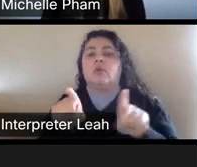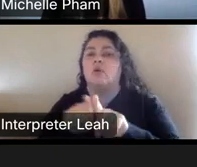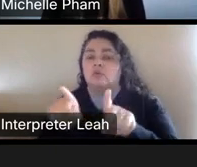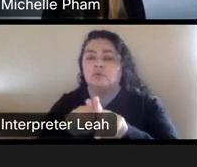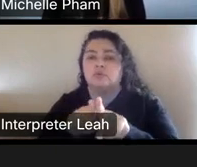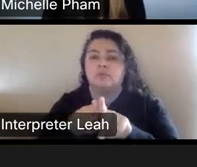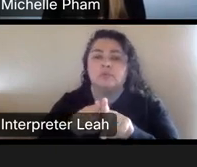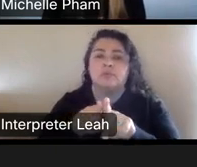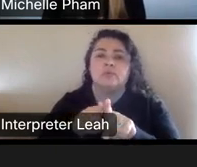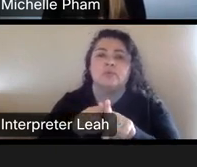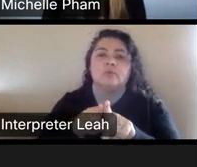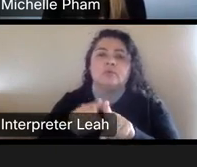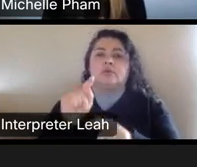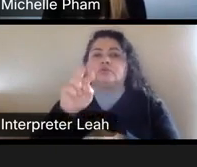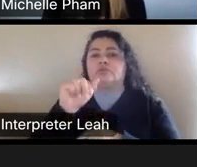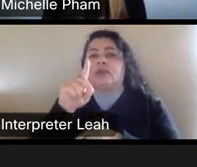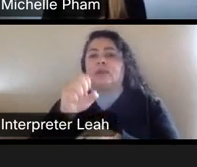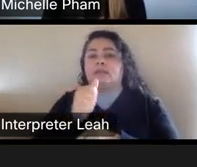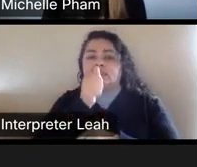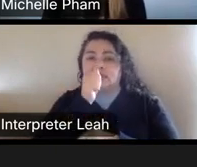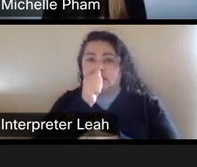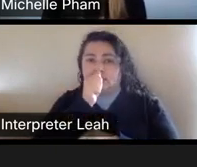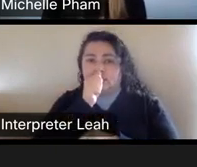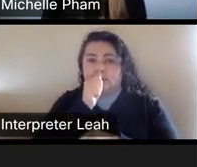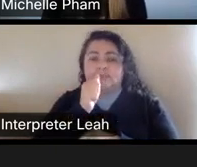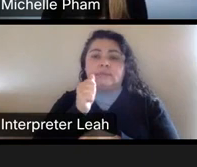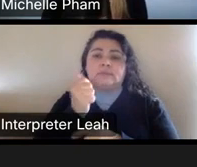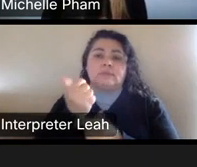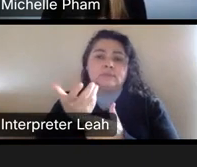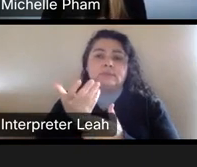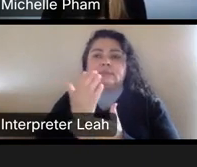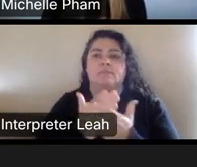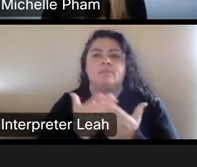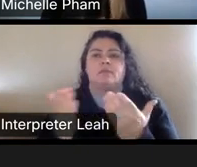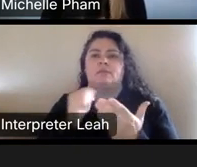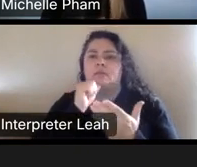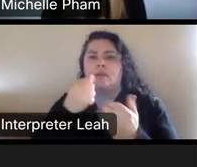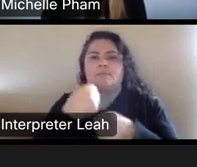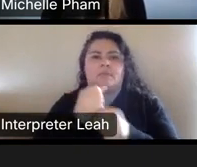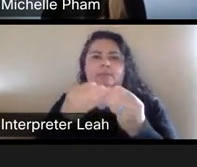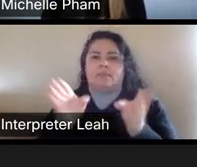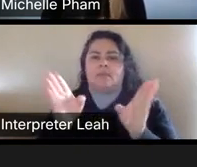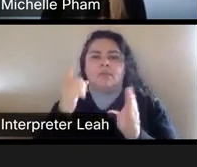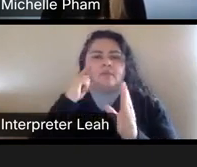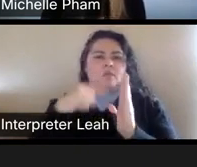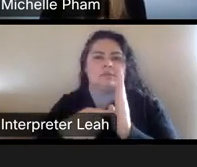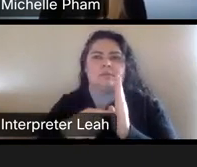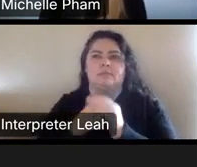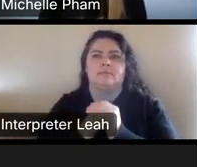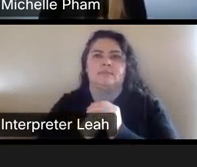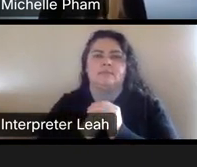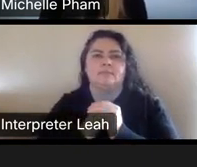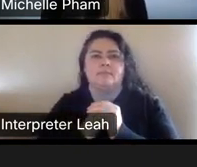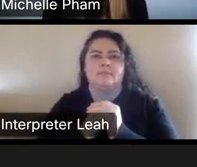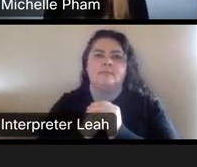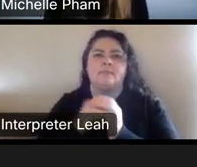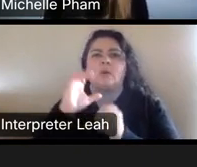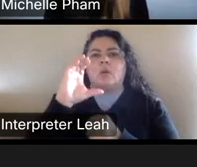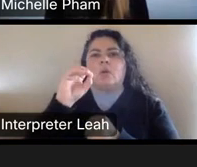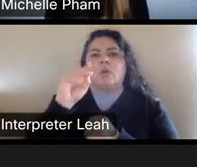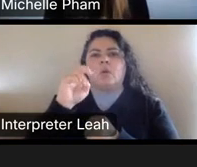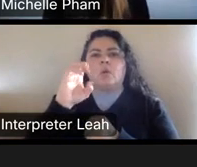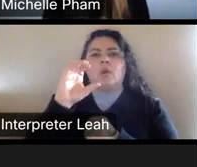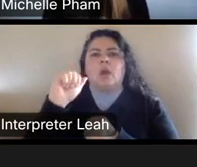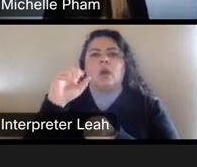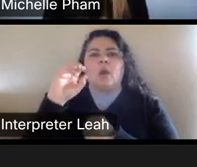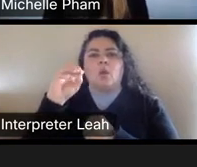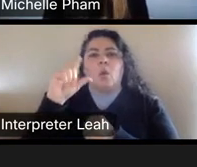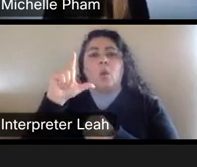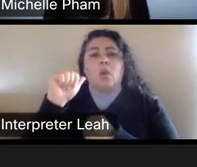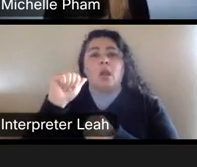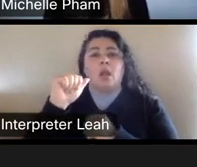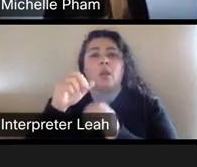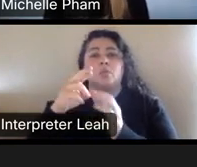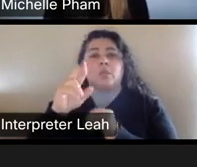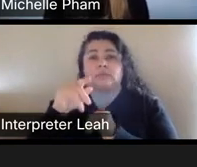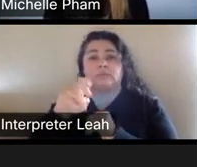Uh, trade secrets, things that are not made public. Let's for example, like the well, like the coca cola recipe, right? But you don't want the world to know about.